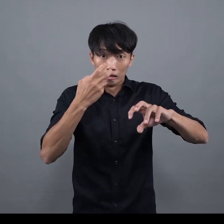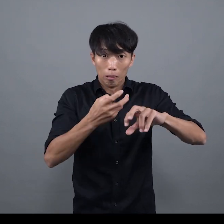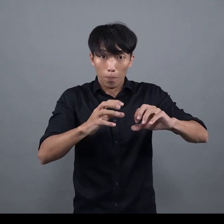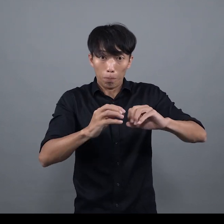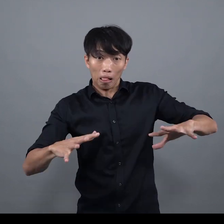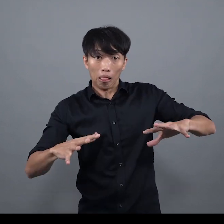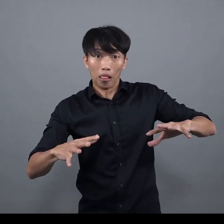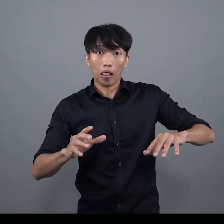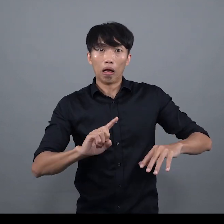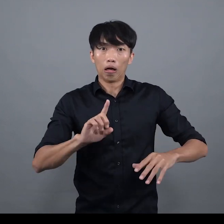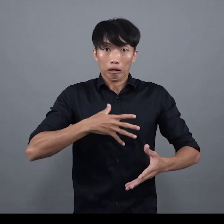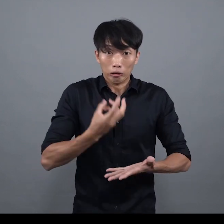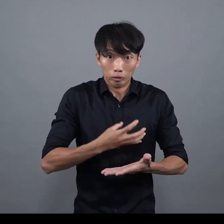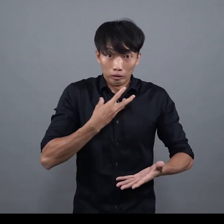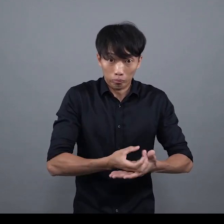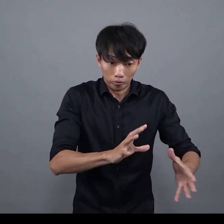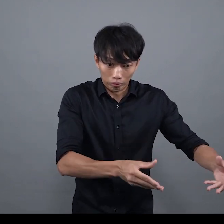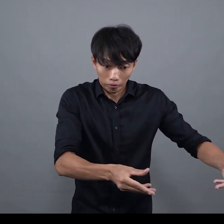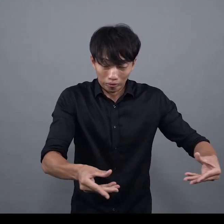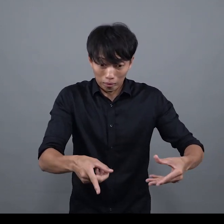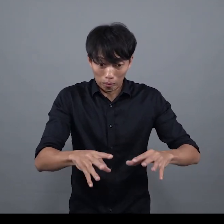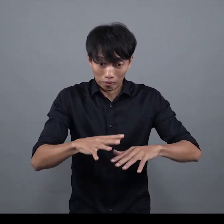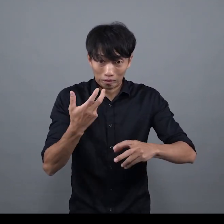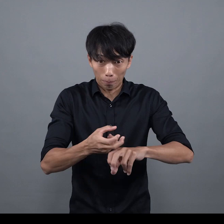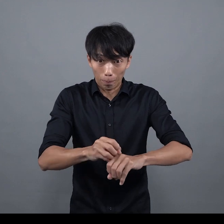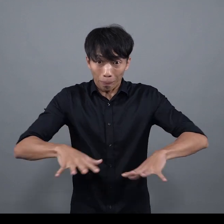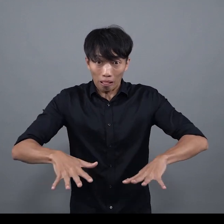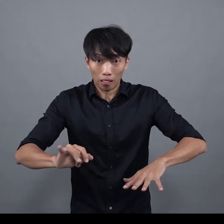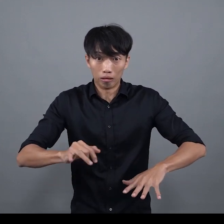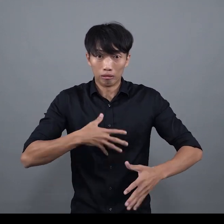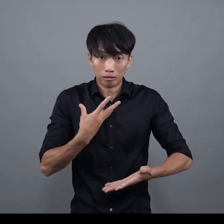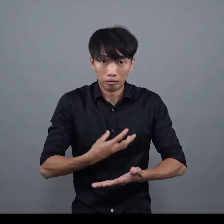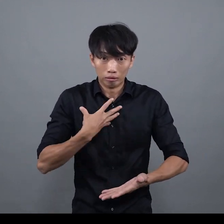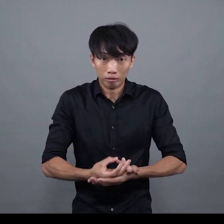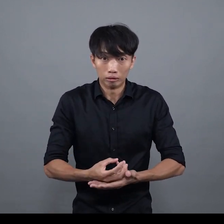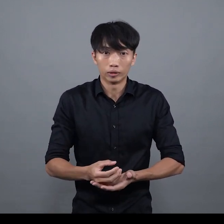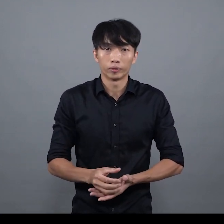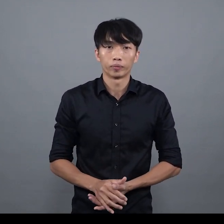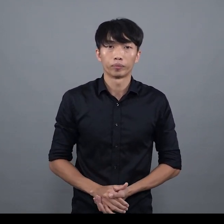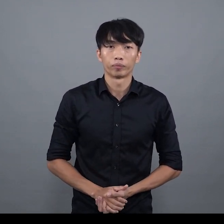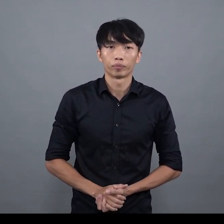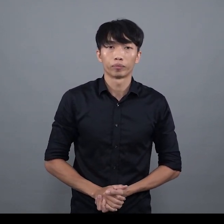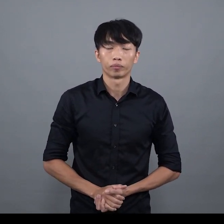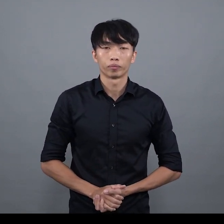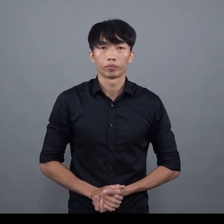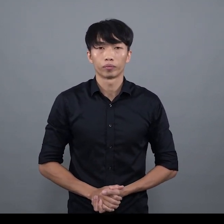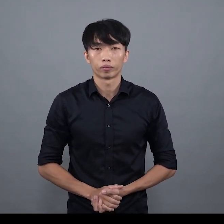slowly and with great care